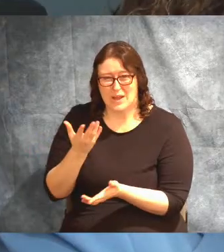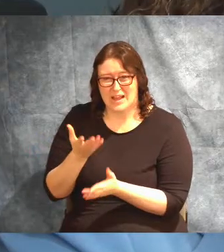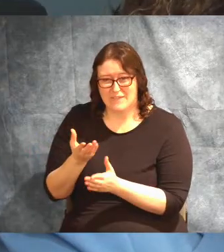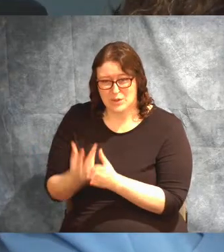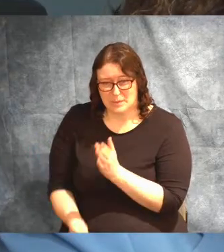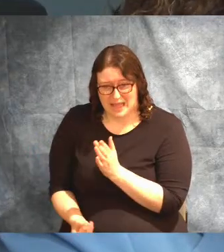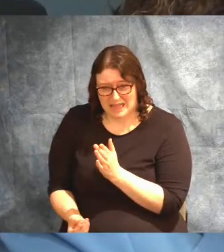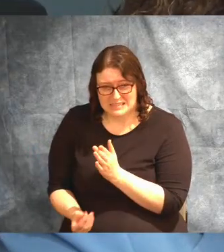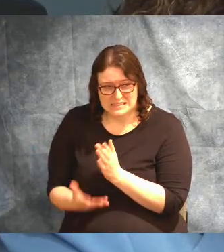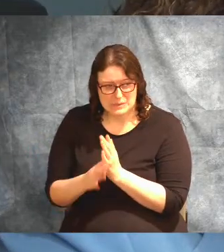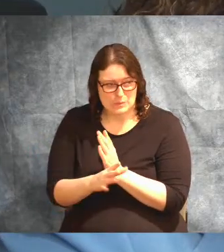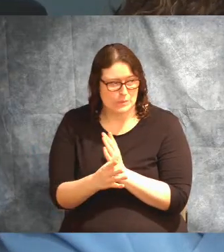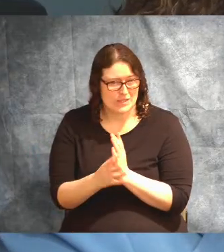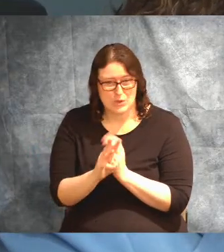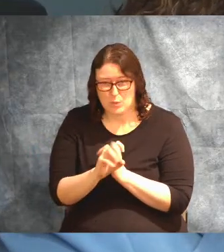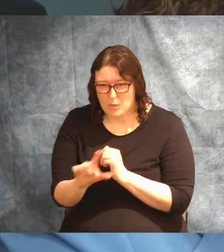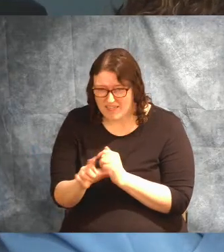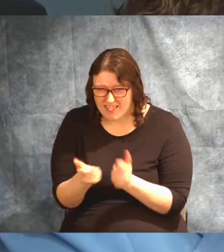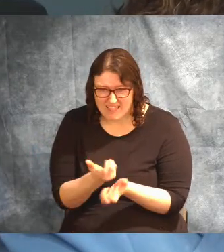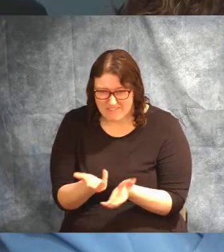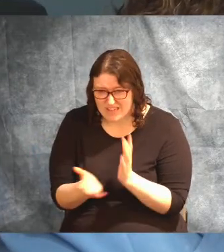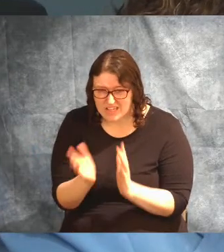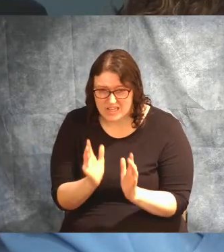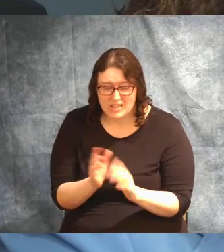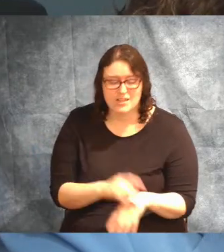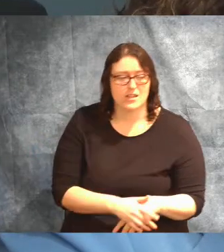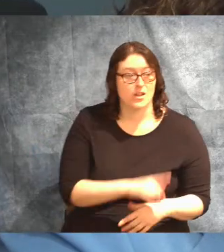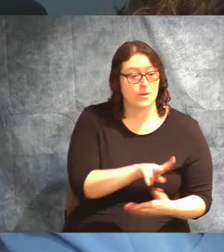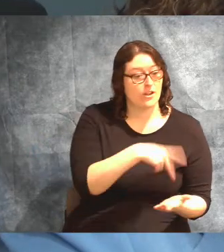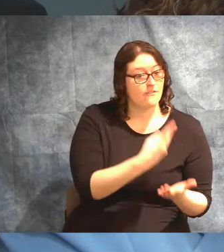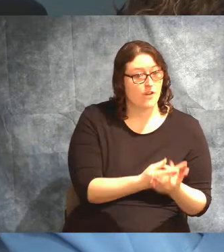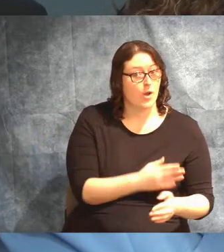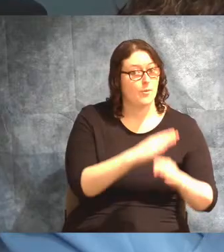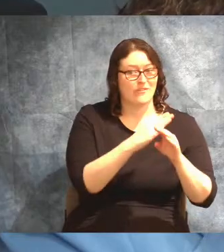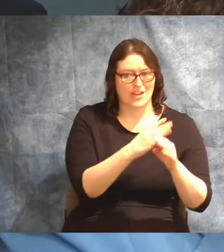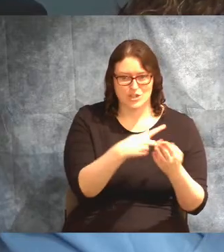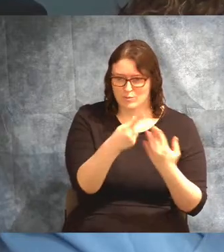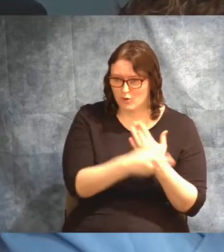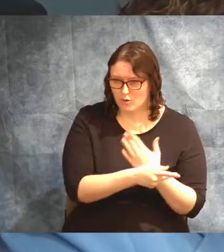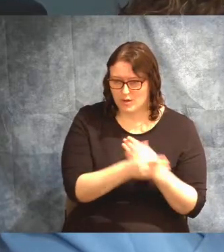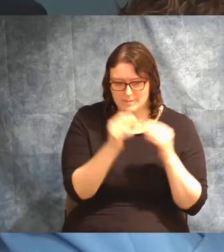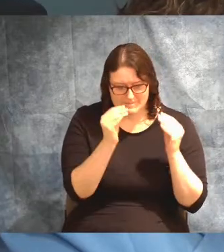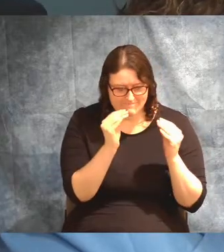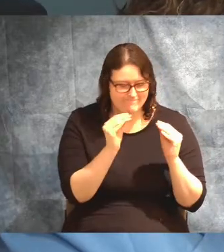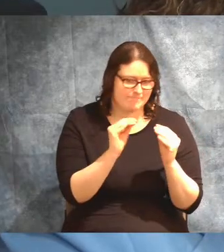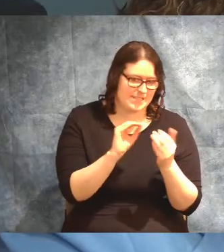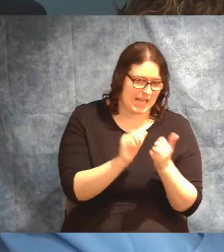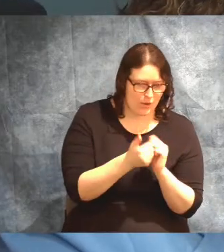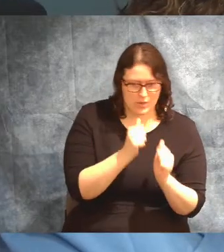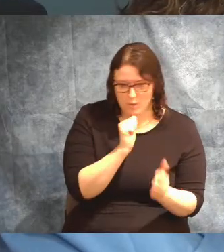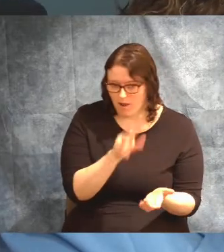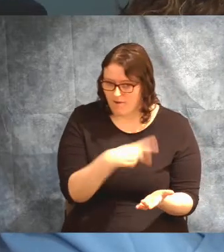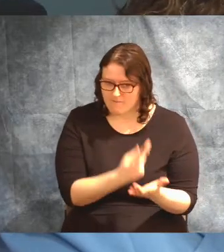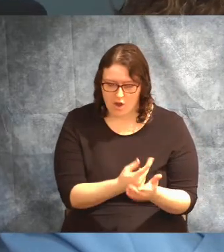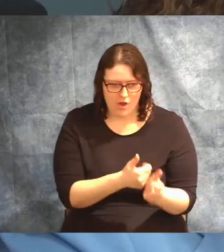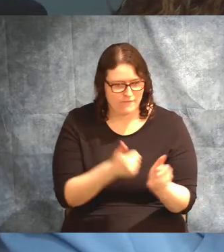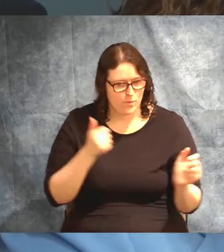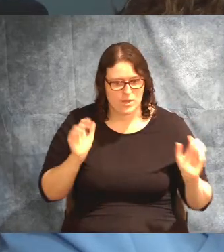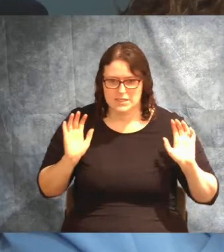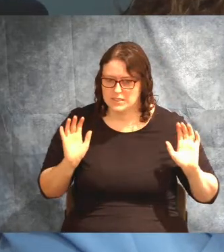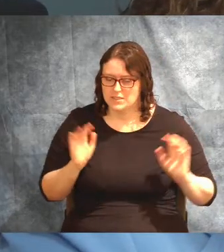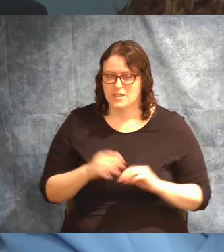and we had a fall pre prevention program helping seniors not the fall. Um, and UC Health of course